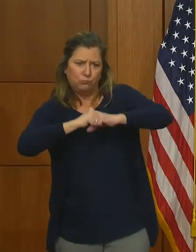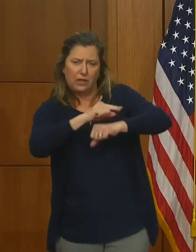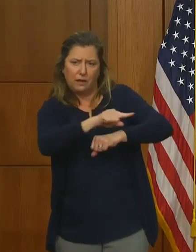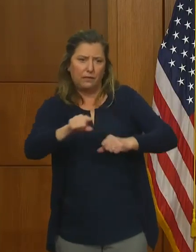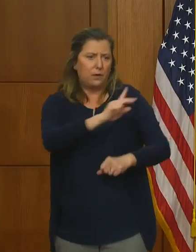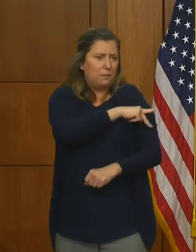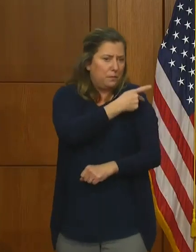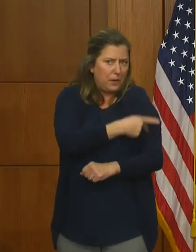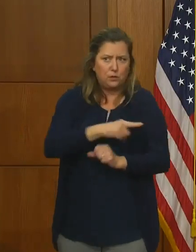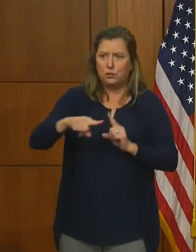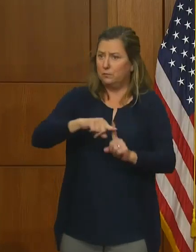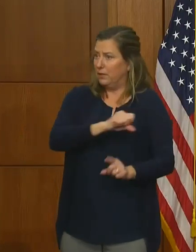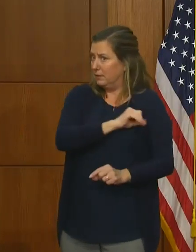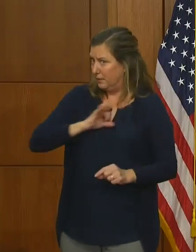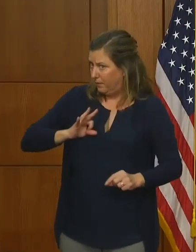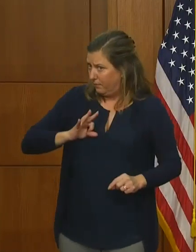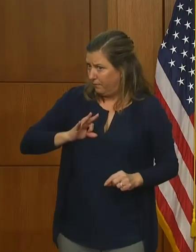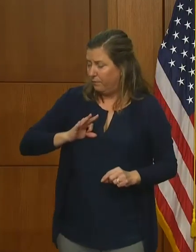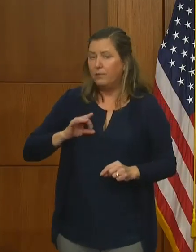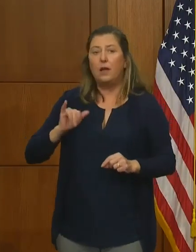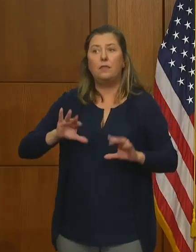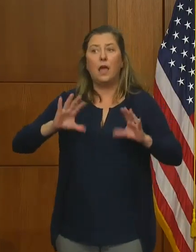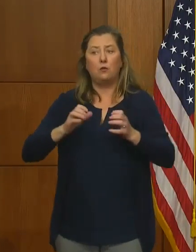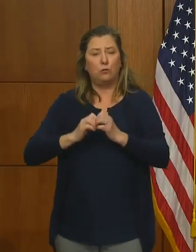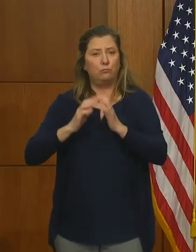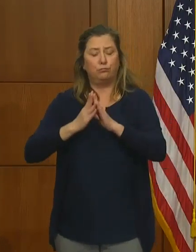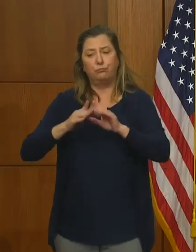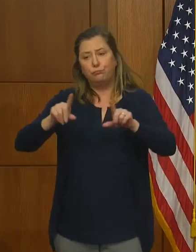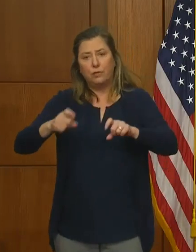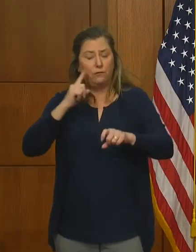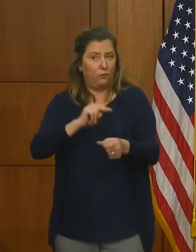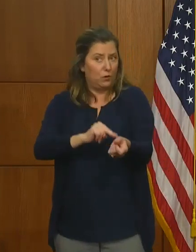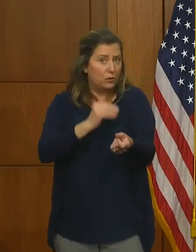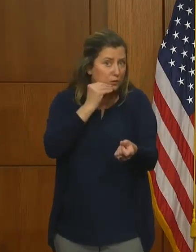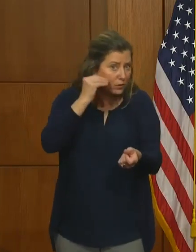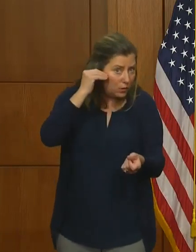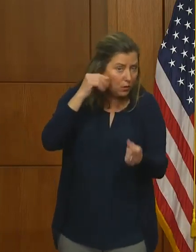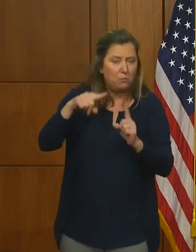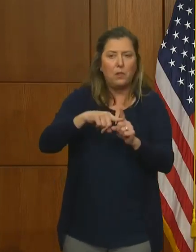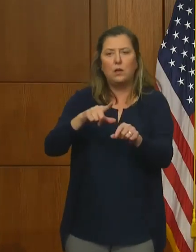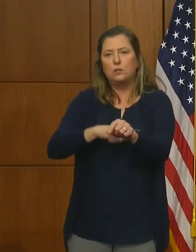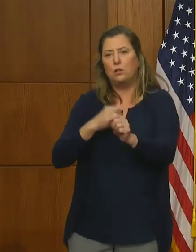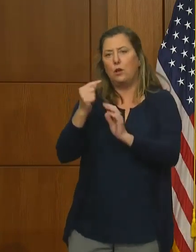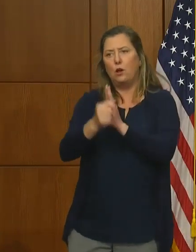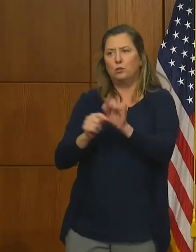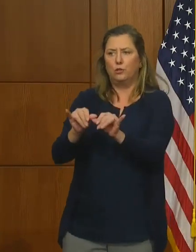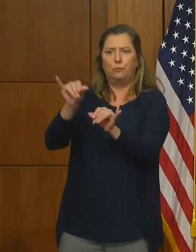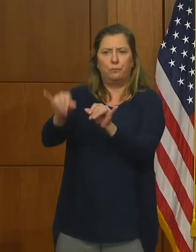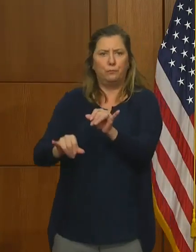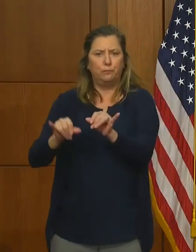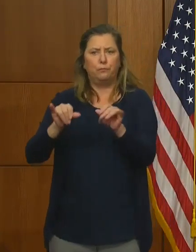RESOURCES THEY NEED. TO PROTECT PATIENTS AND STAFF. THIS GROUP